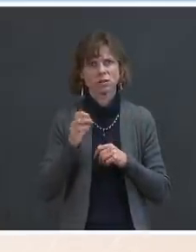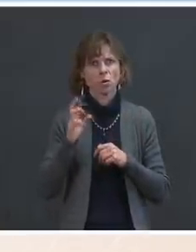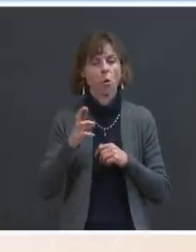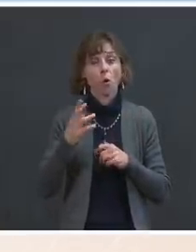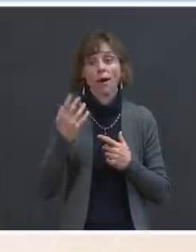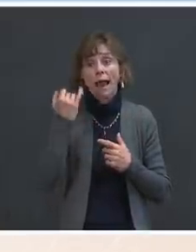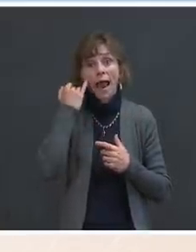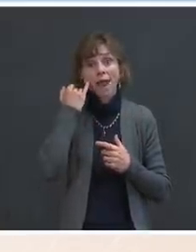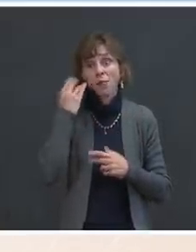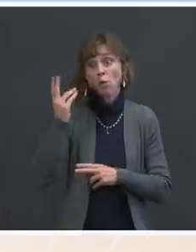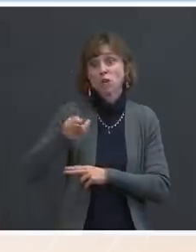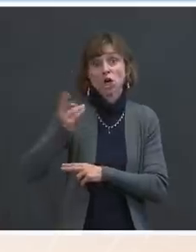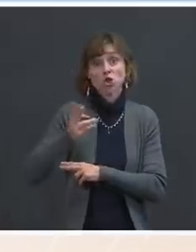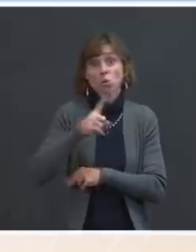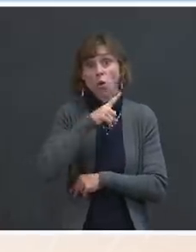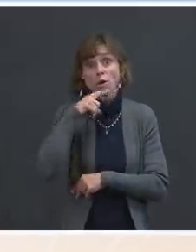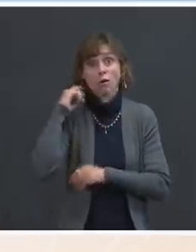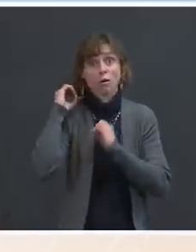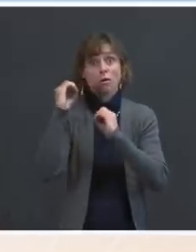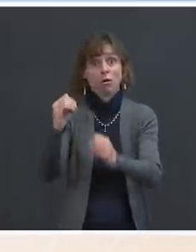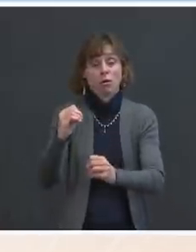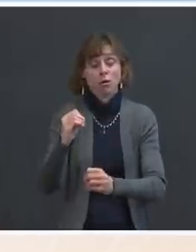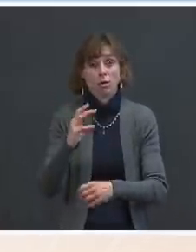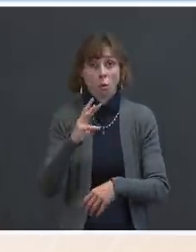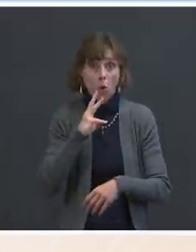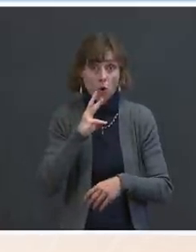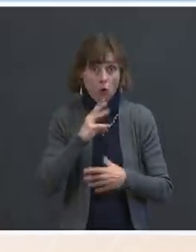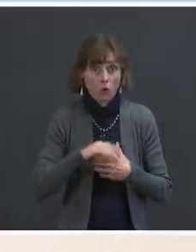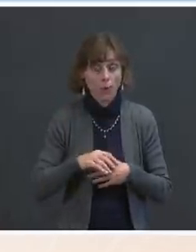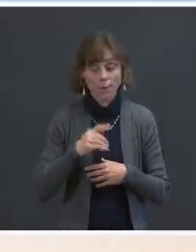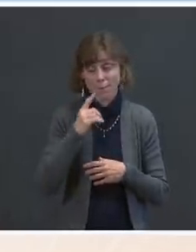I think when you look at the issue of mixed messages,